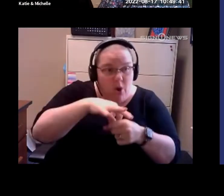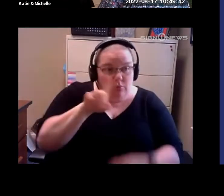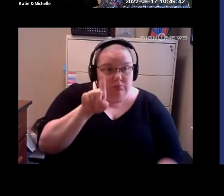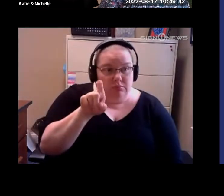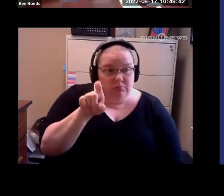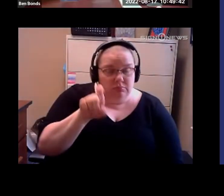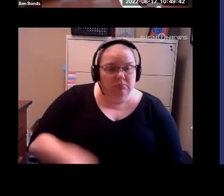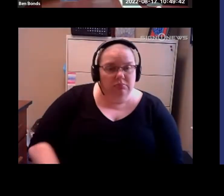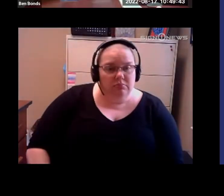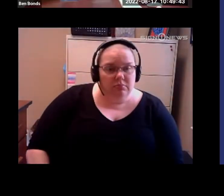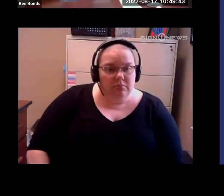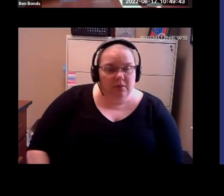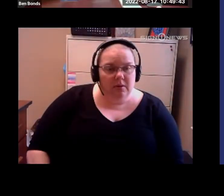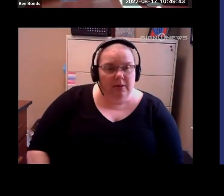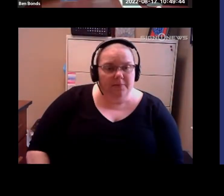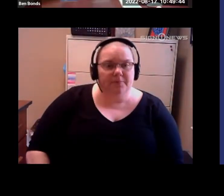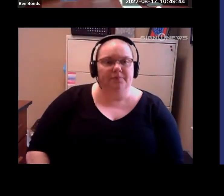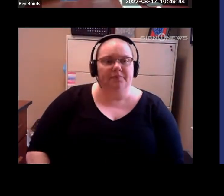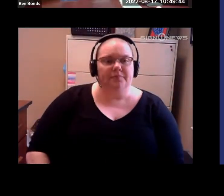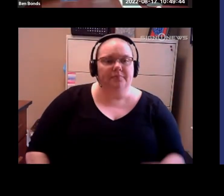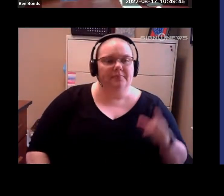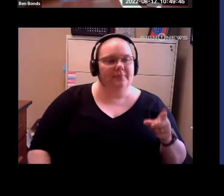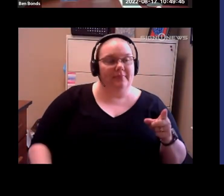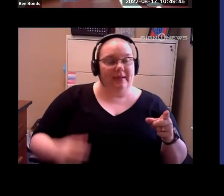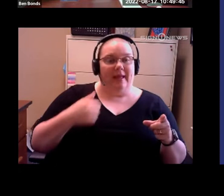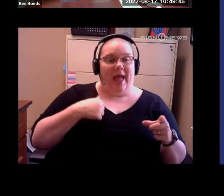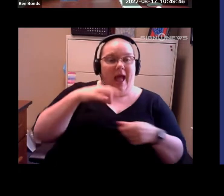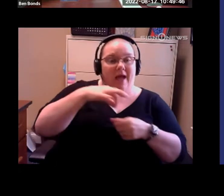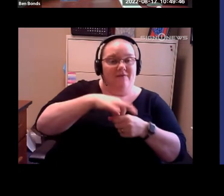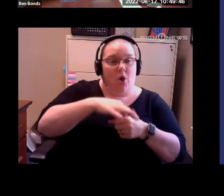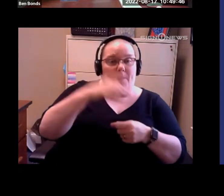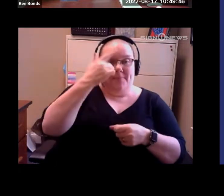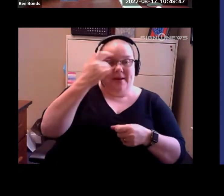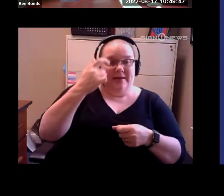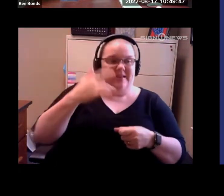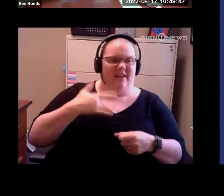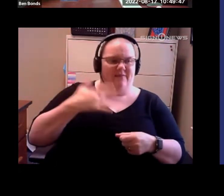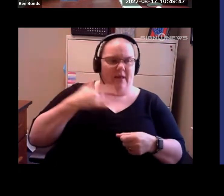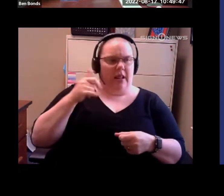all right I vote because I feel like it's our right to vote we